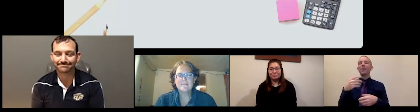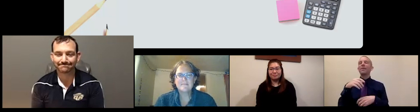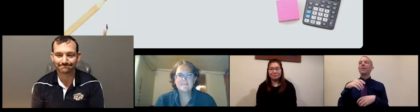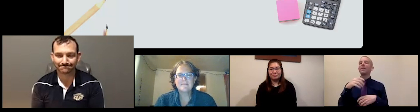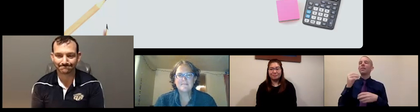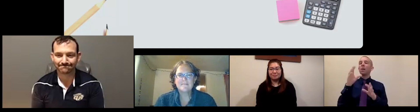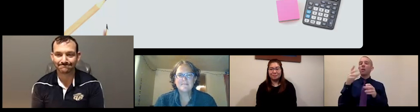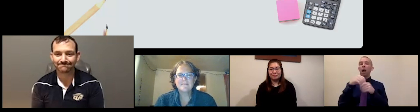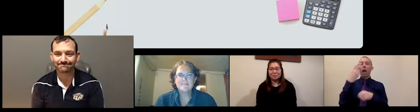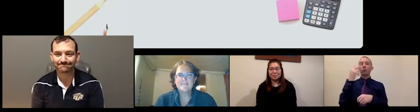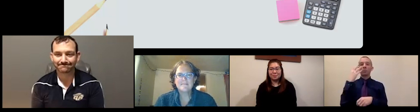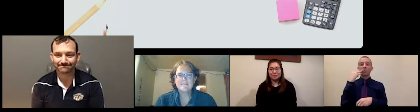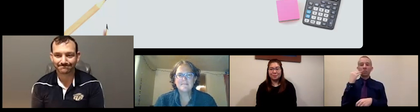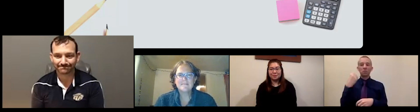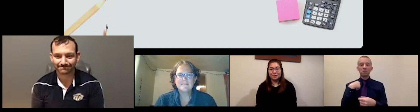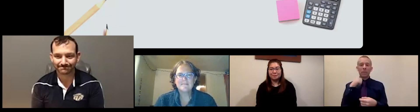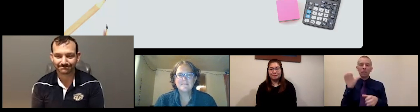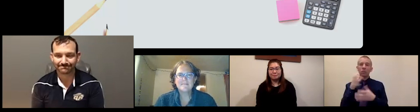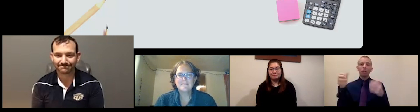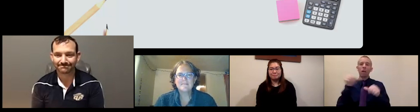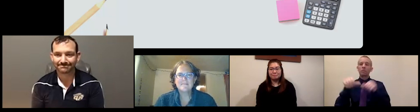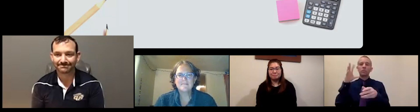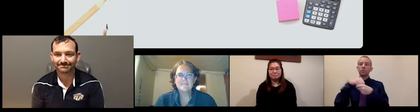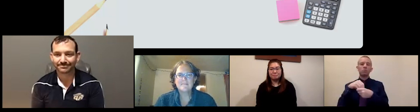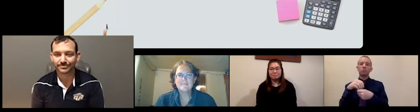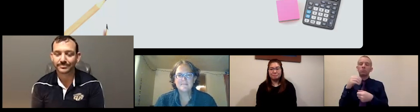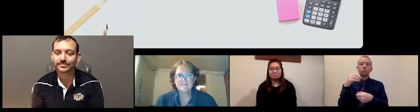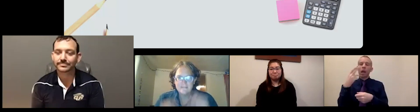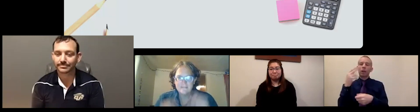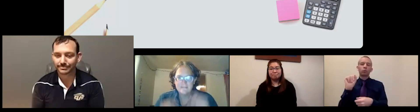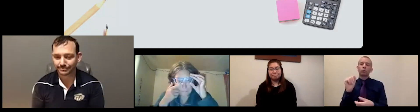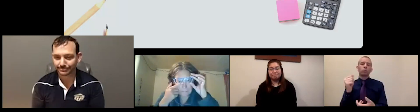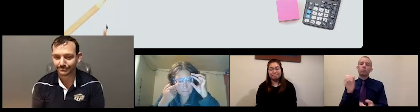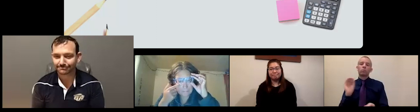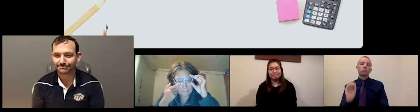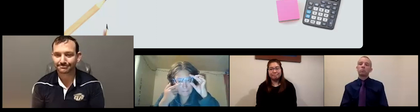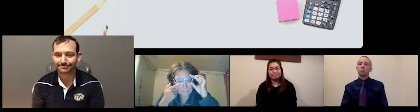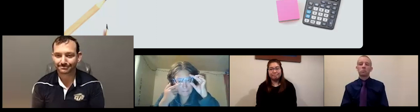In high school, I didn’t have a lot of experience in science.